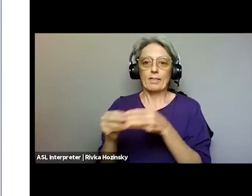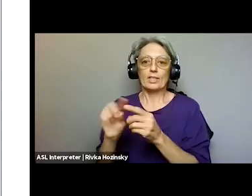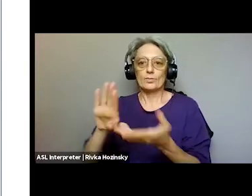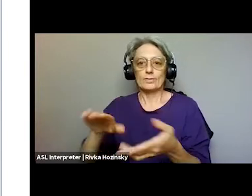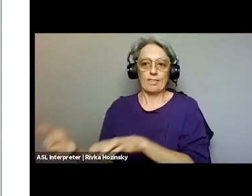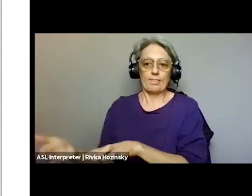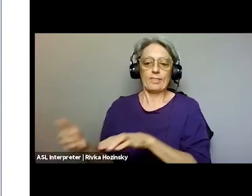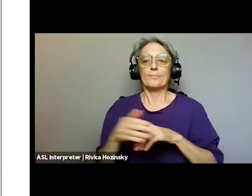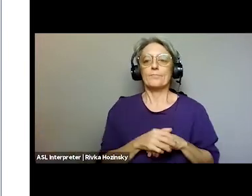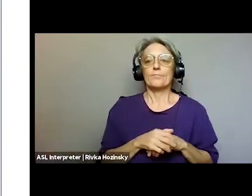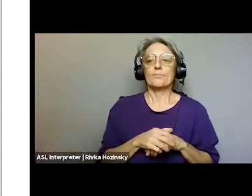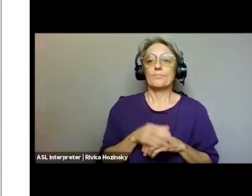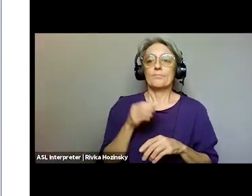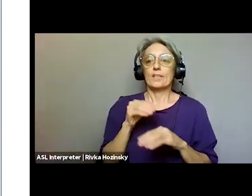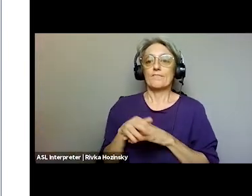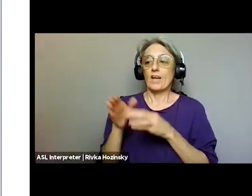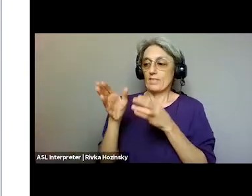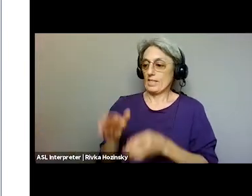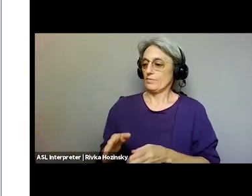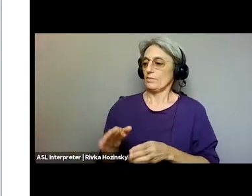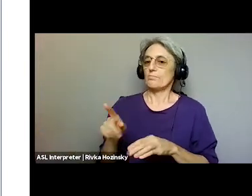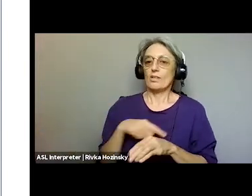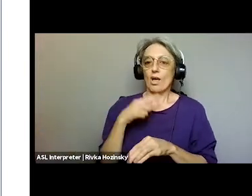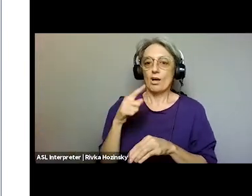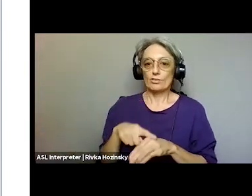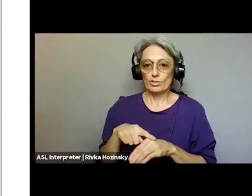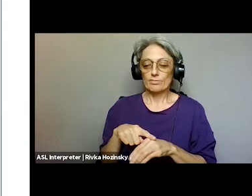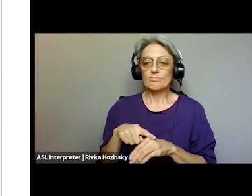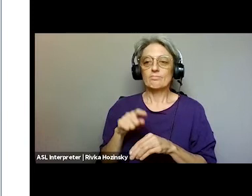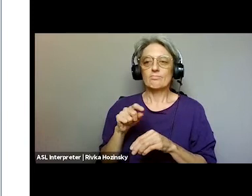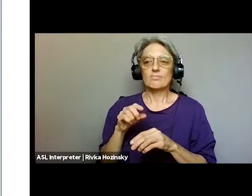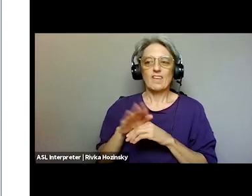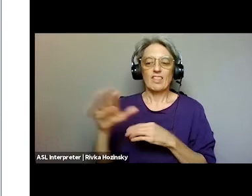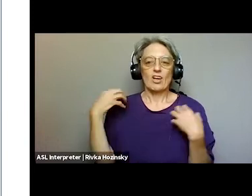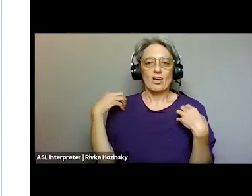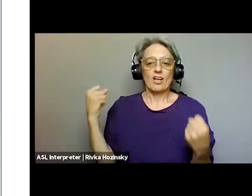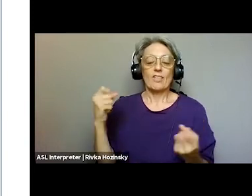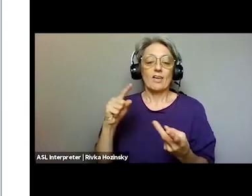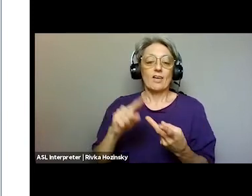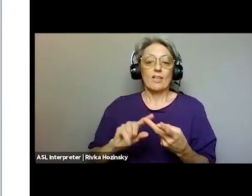in terms of long-term impacts on that person's well-being but also in terms of potentially long